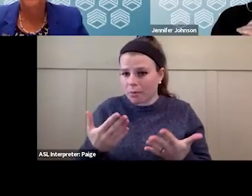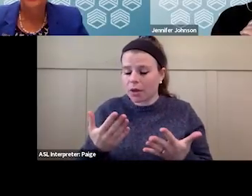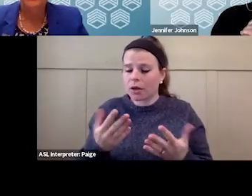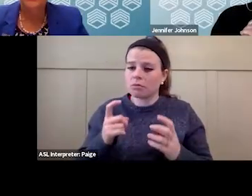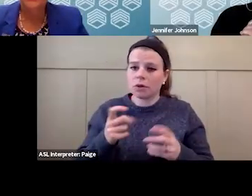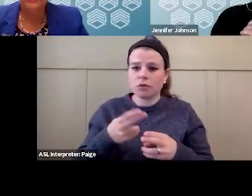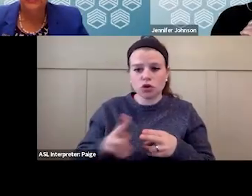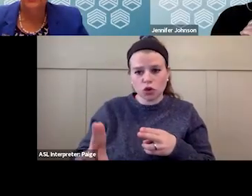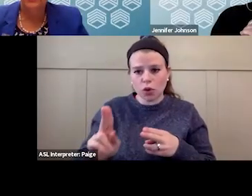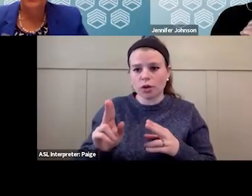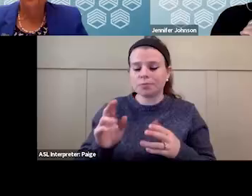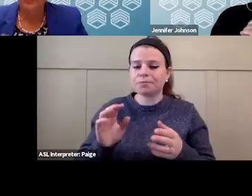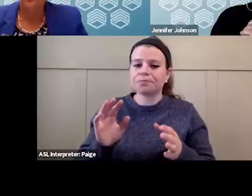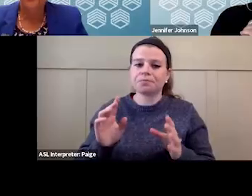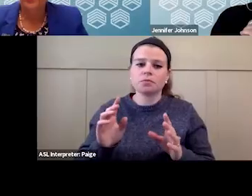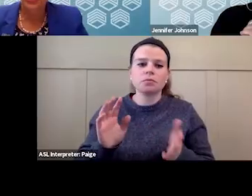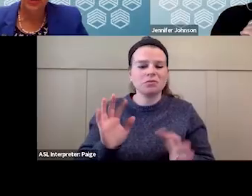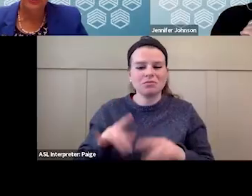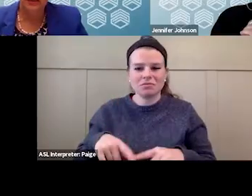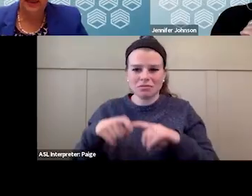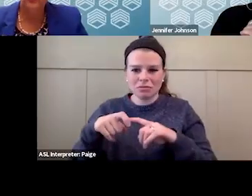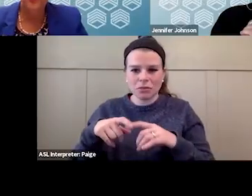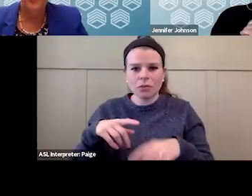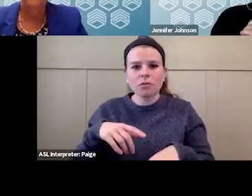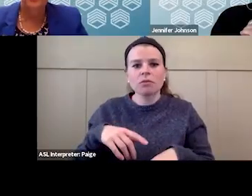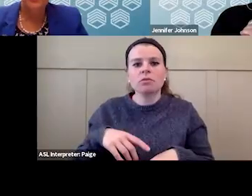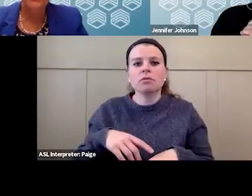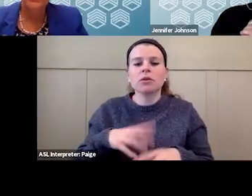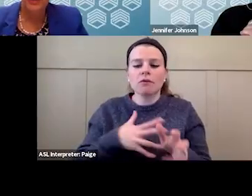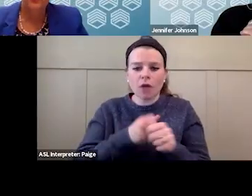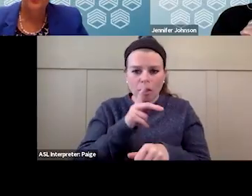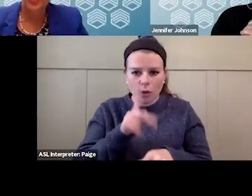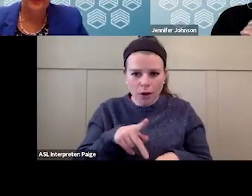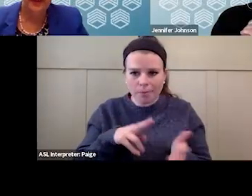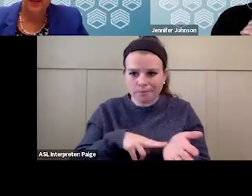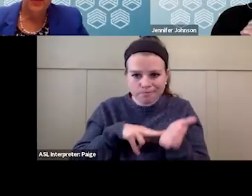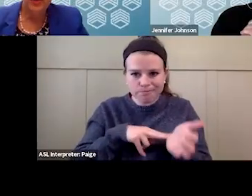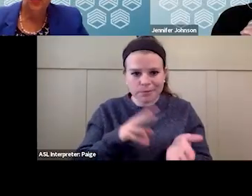adjournment to see and follow up and check in with them to see how they're doing.